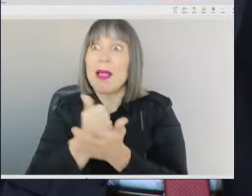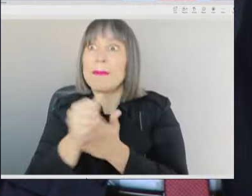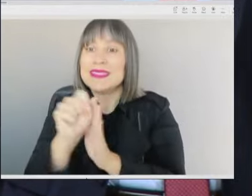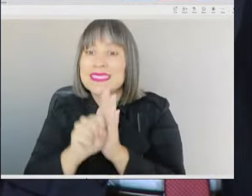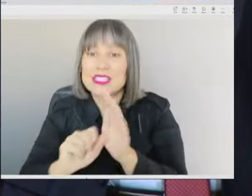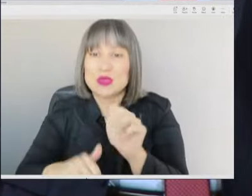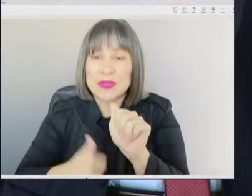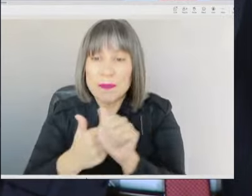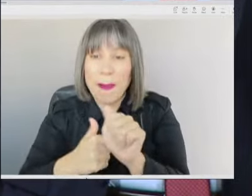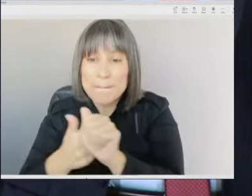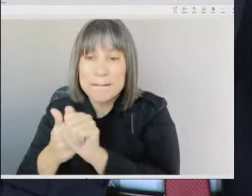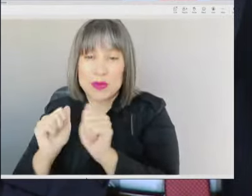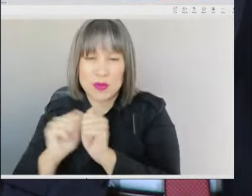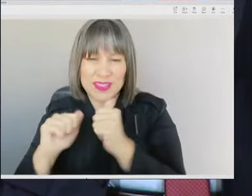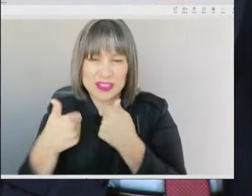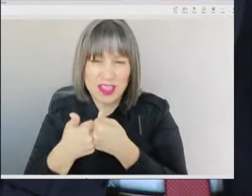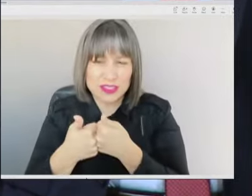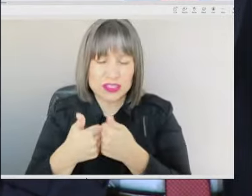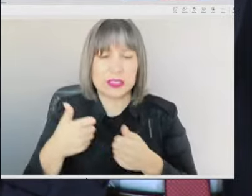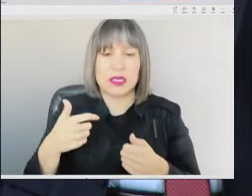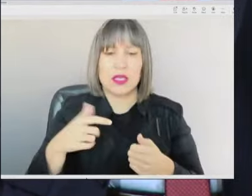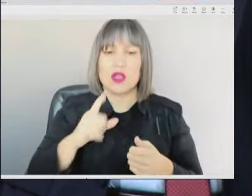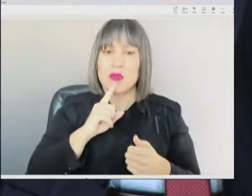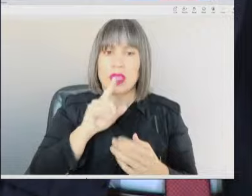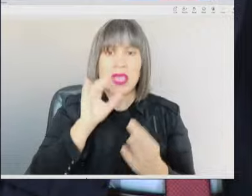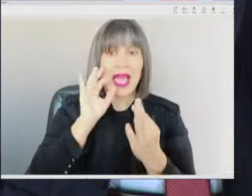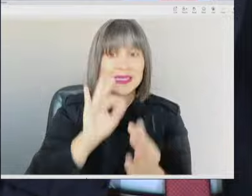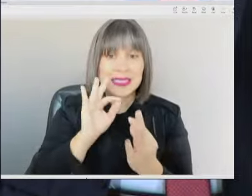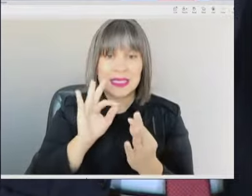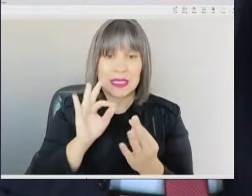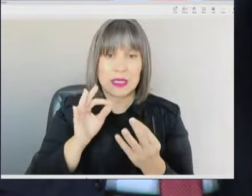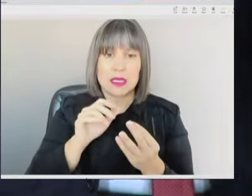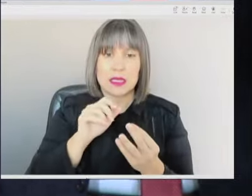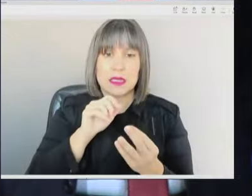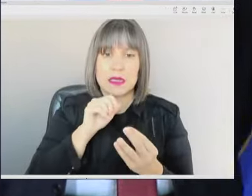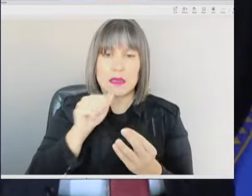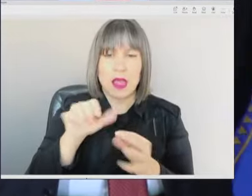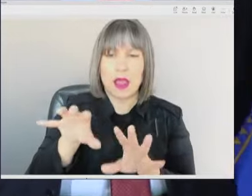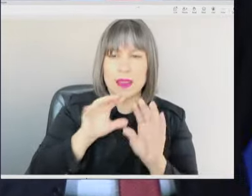ideally, it's about not letting the money leave the room. It's much less important for our agency